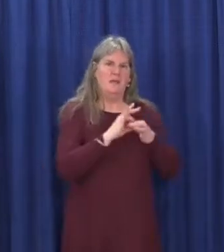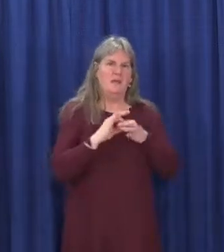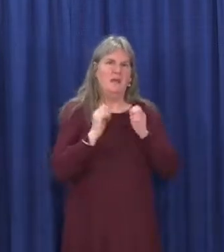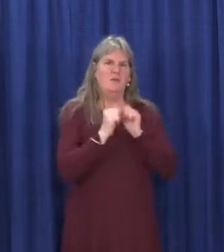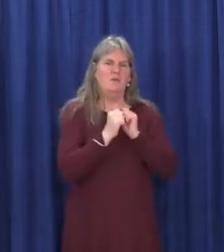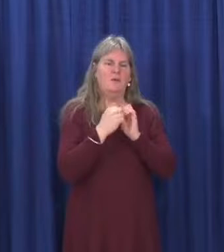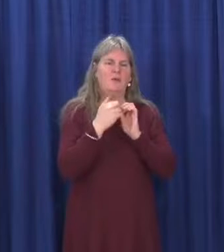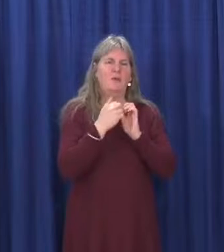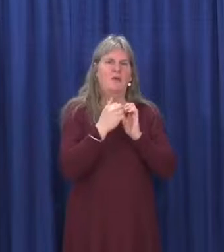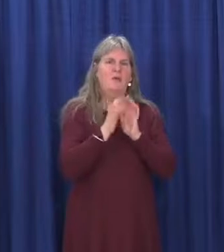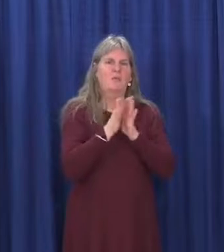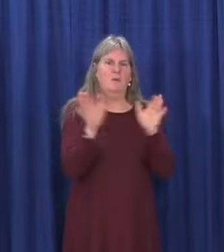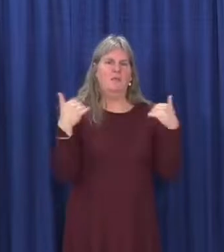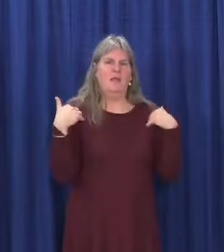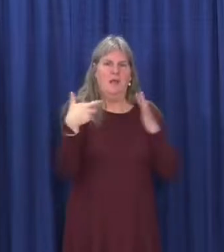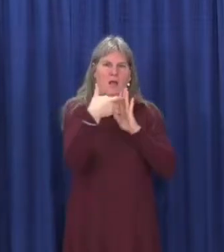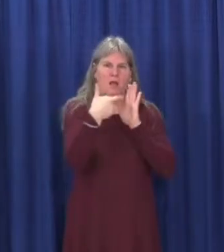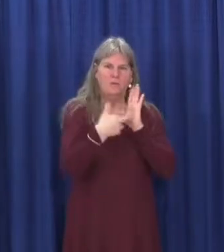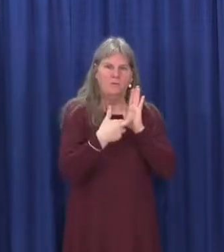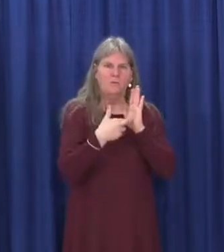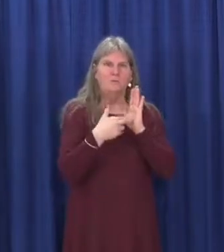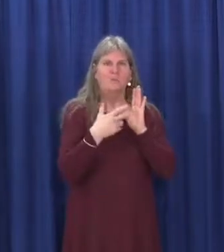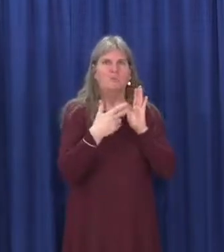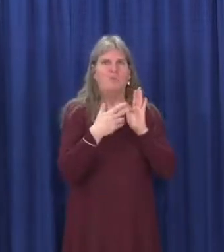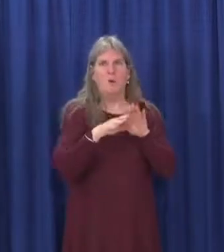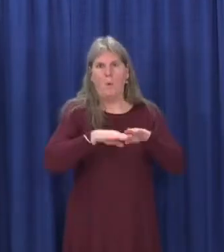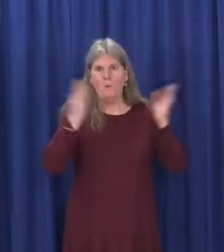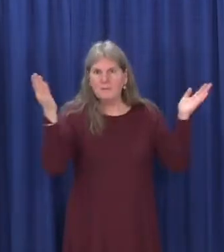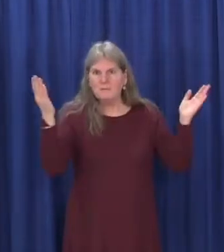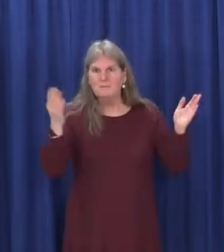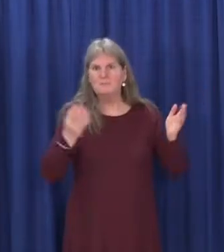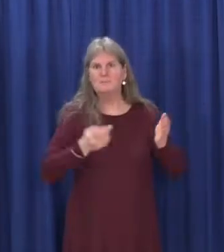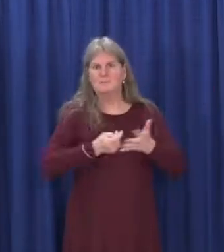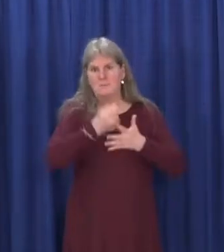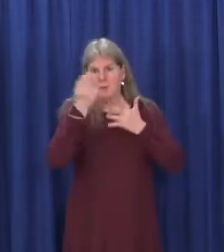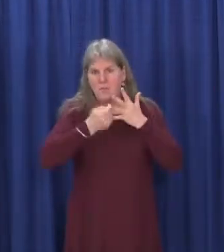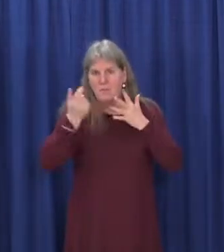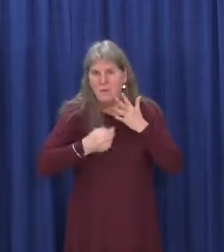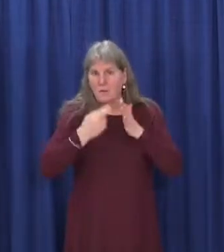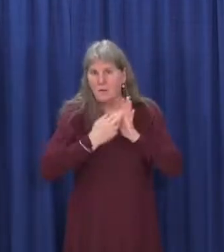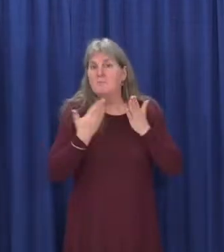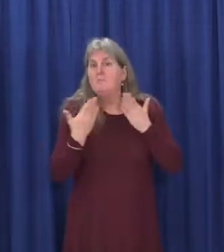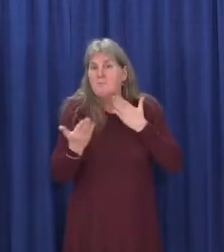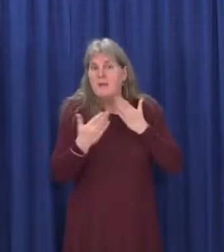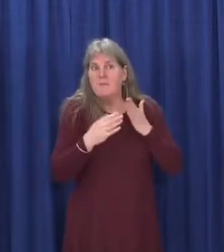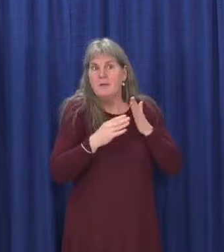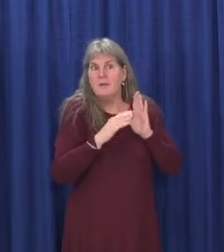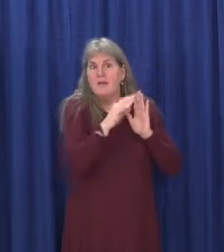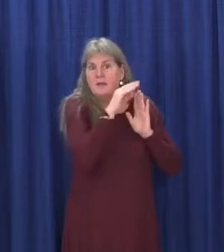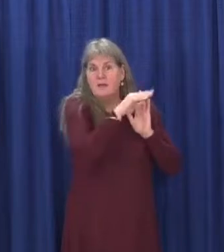or the lifting of restrictions, and-- and that certainly is not